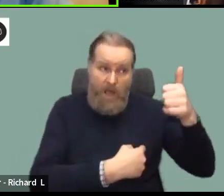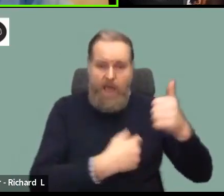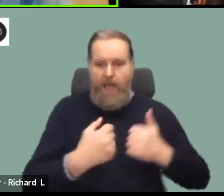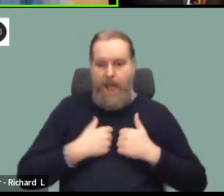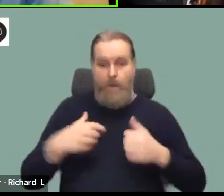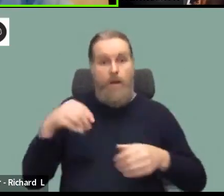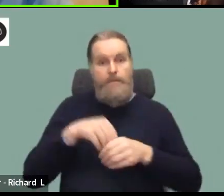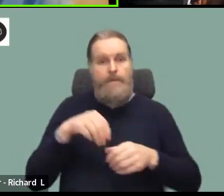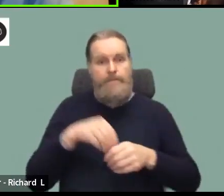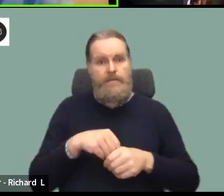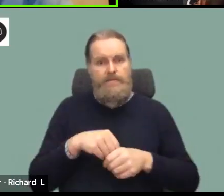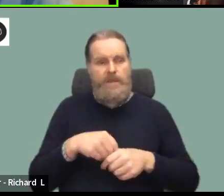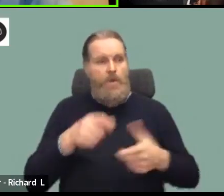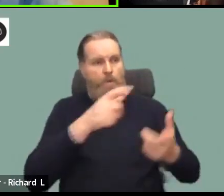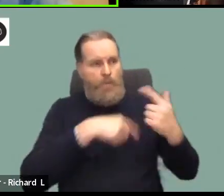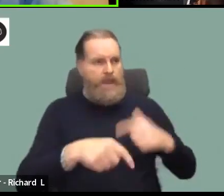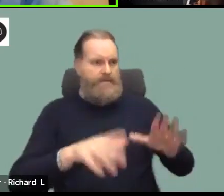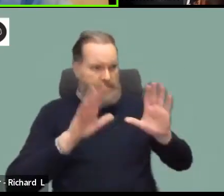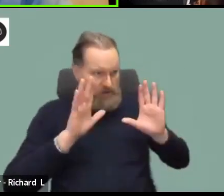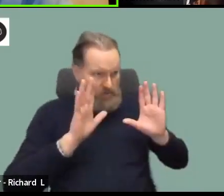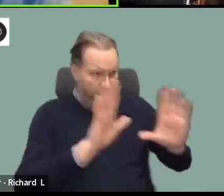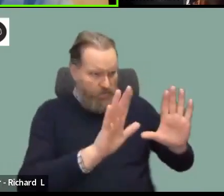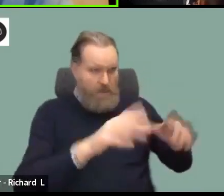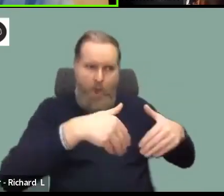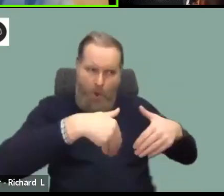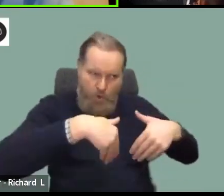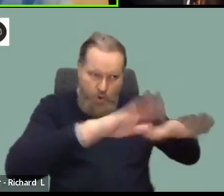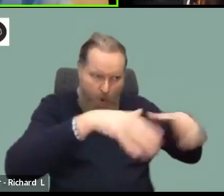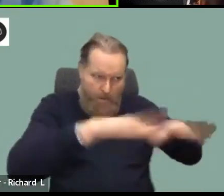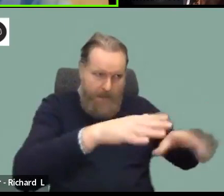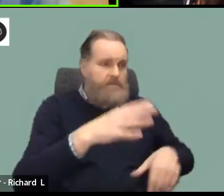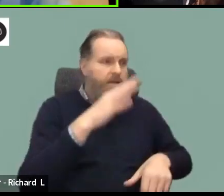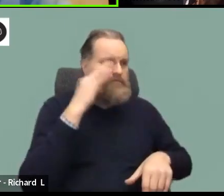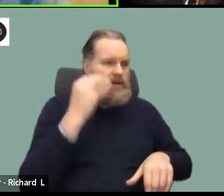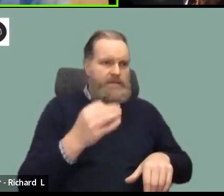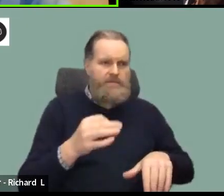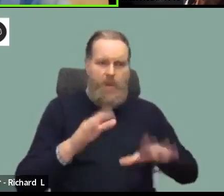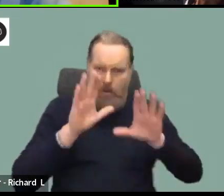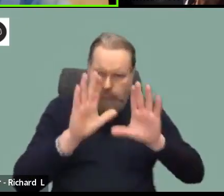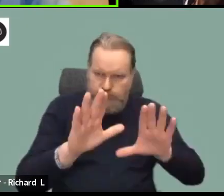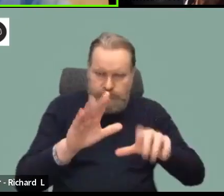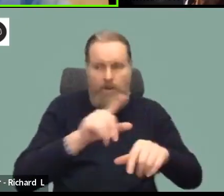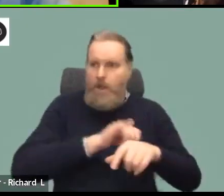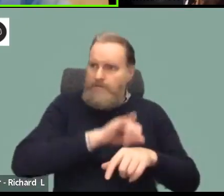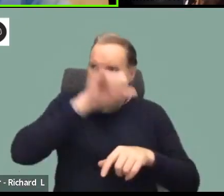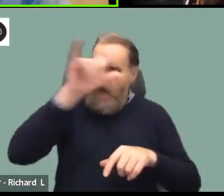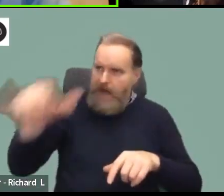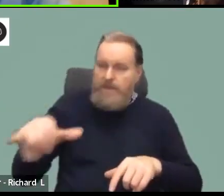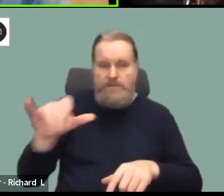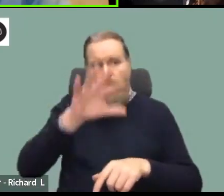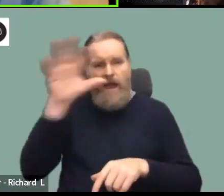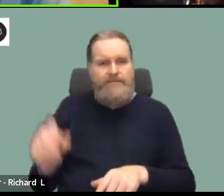affects our members. mbers. Our members who were told to turn people around mid Channel at risk of death. and now and our members have been told us and our members have been told to